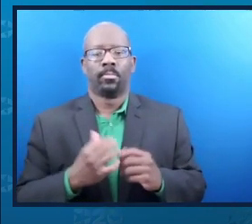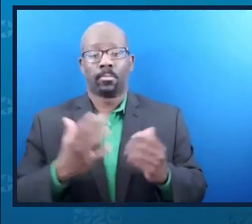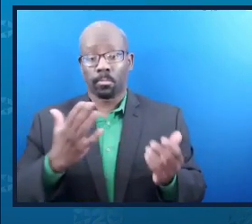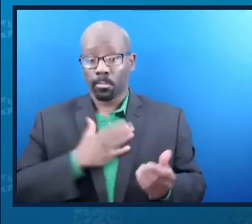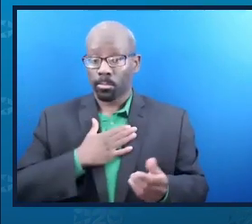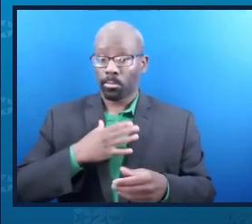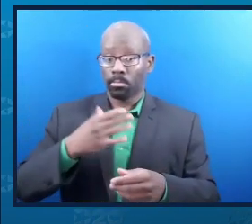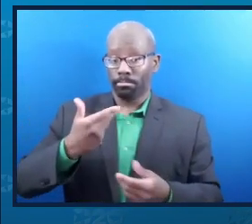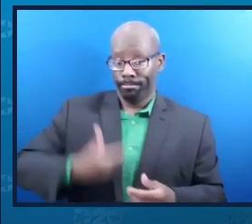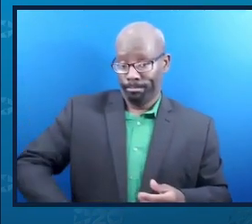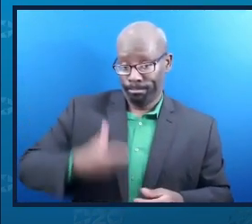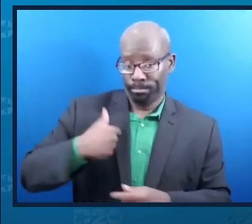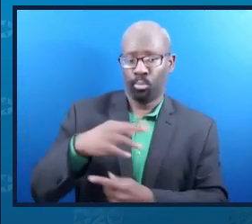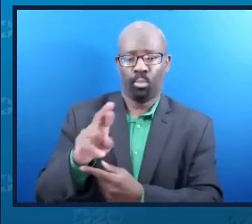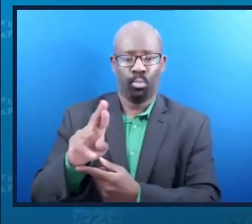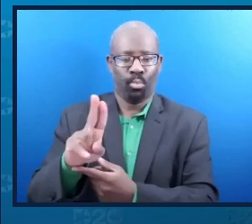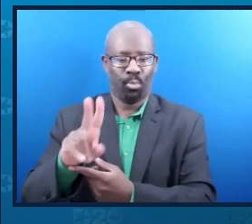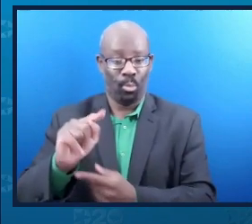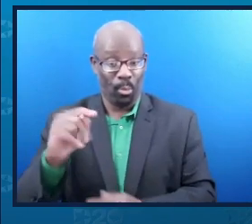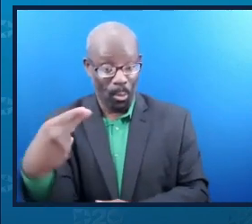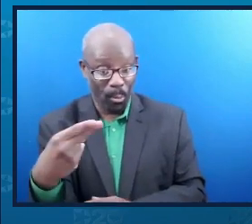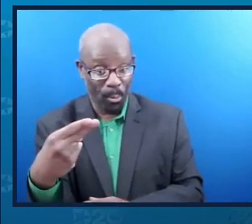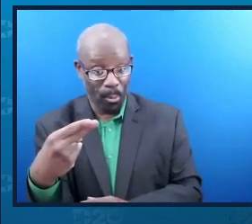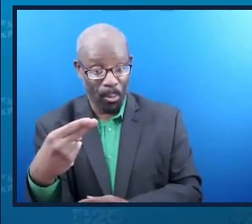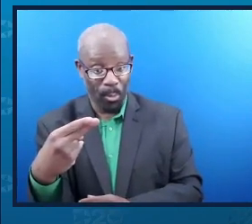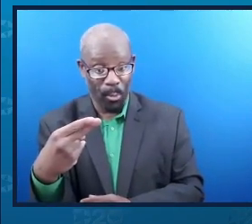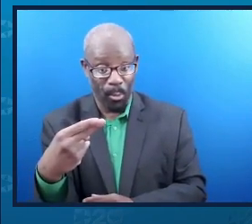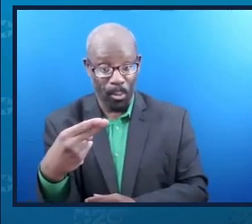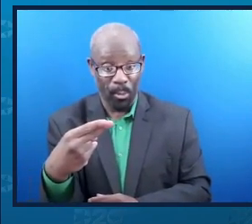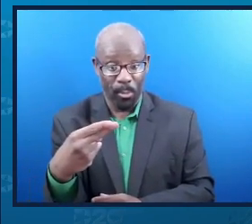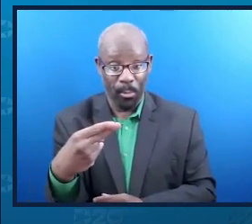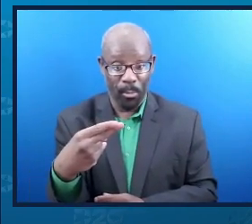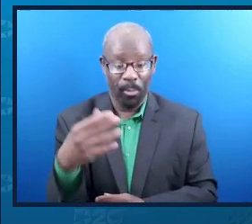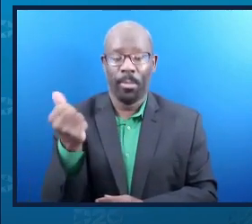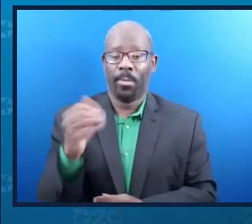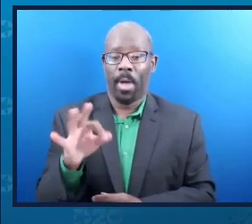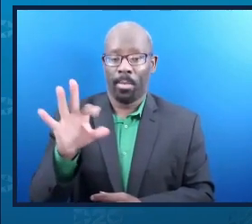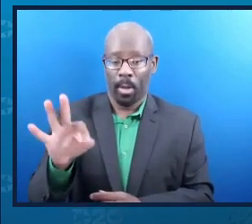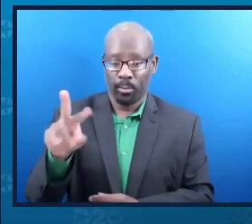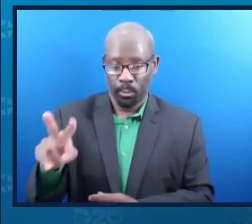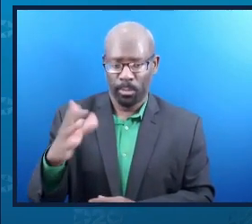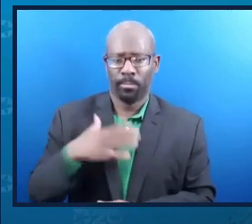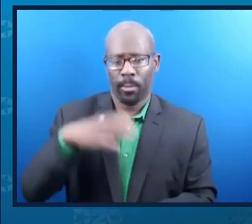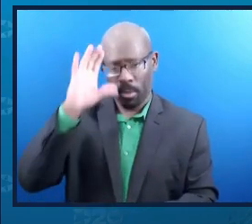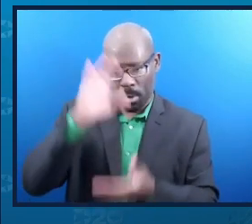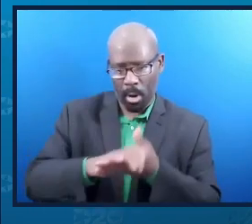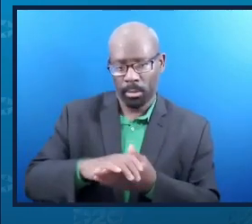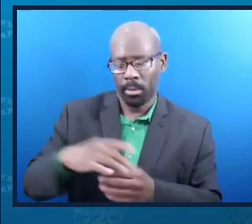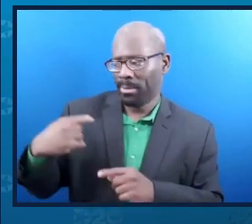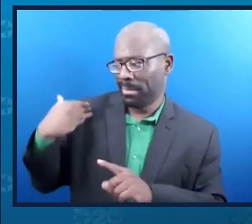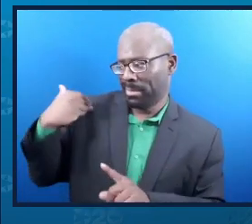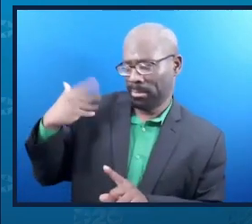MY NAME IS RUTH. IN 1929, MY HUSBAND SHOT ME AND LEFT ME FOR DEAD.